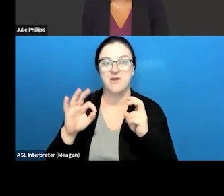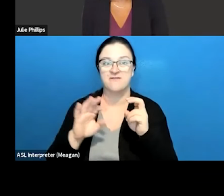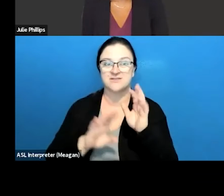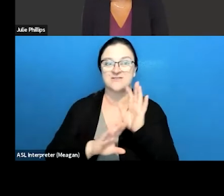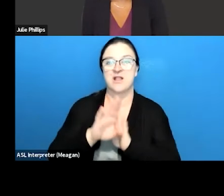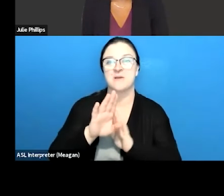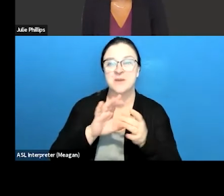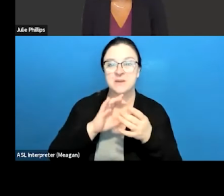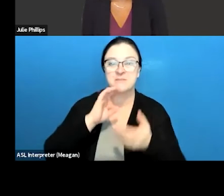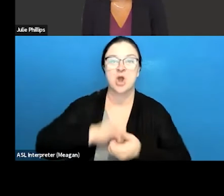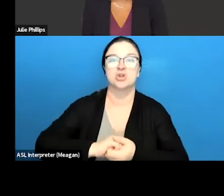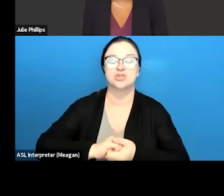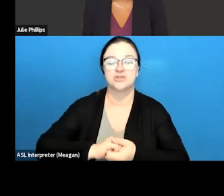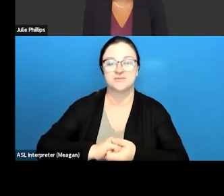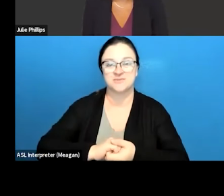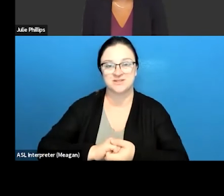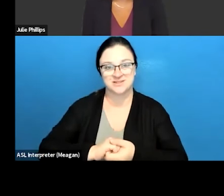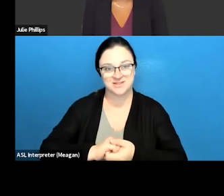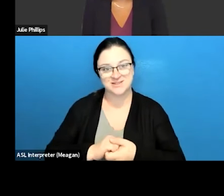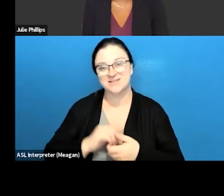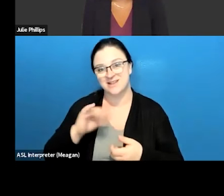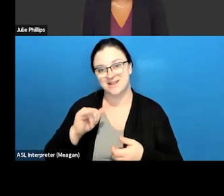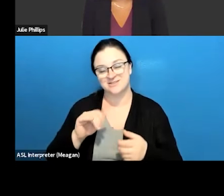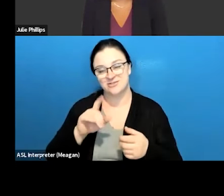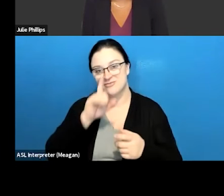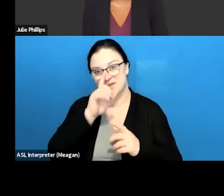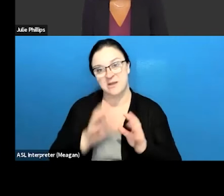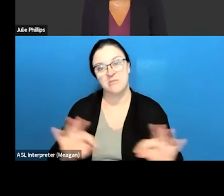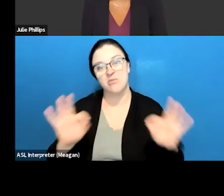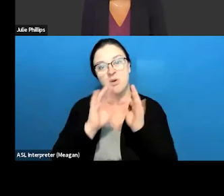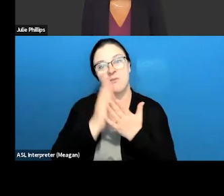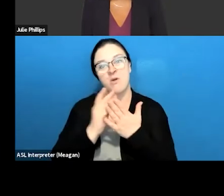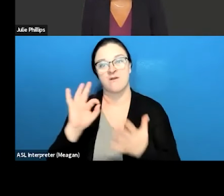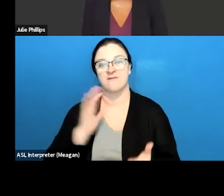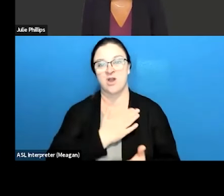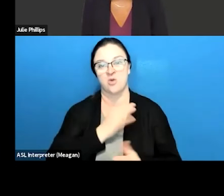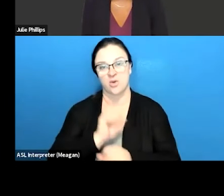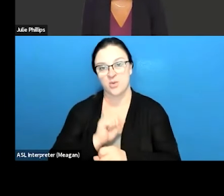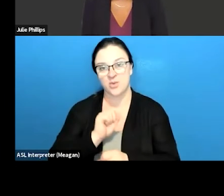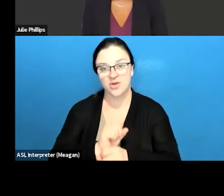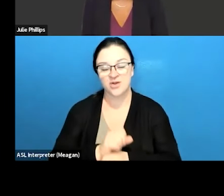is a critical part of the work that we've been doing. We've spoken a little bit about